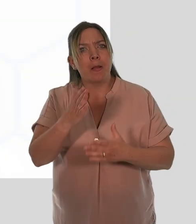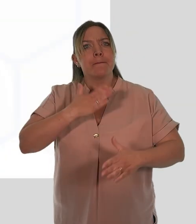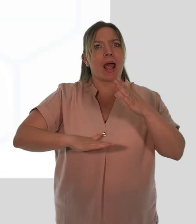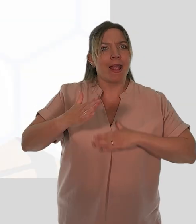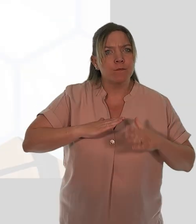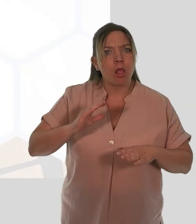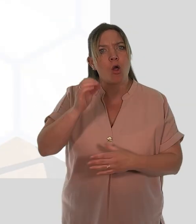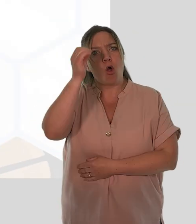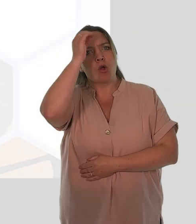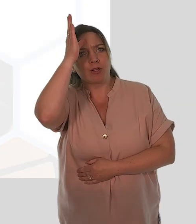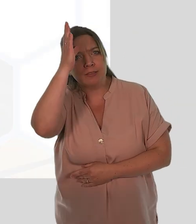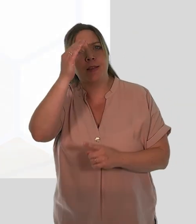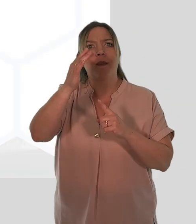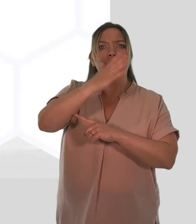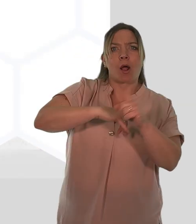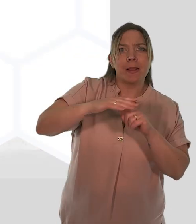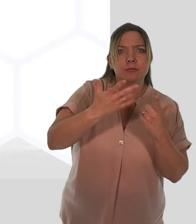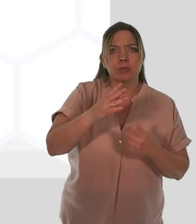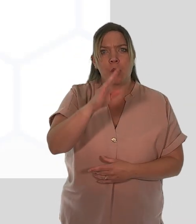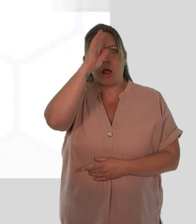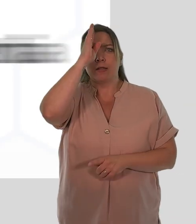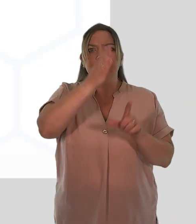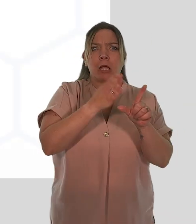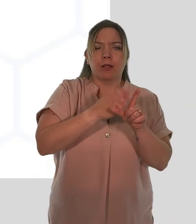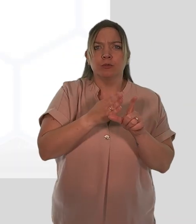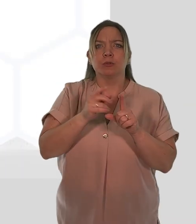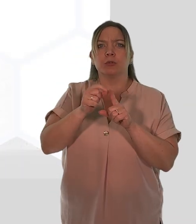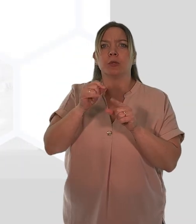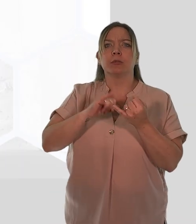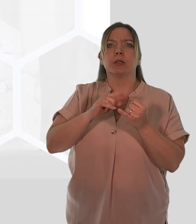cognitive stimulation therapy, and cognitive training